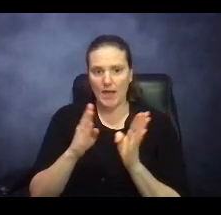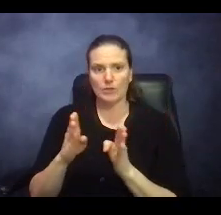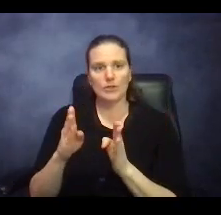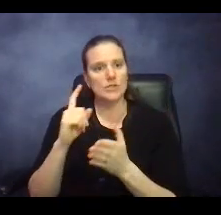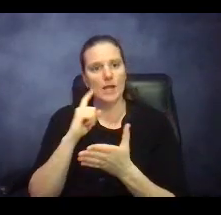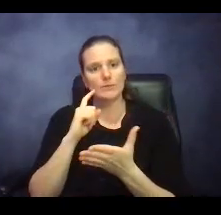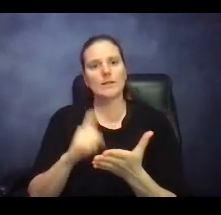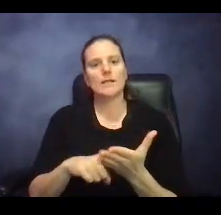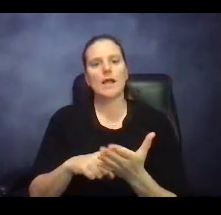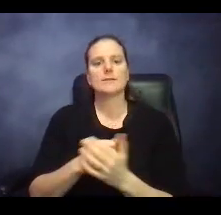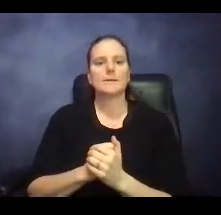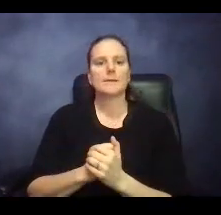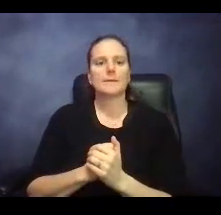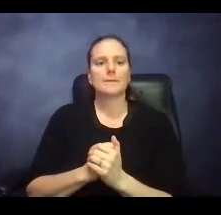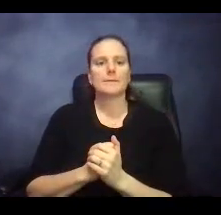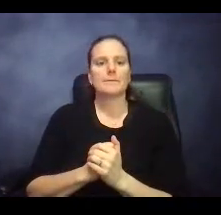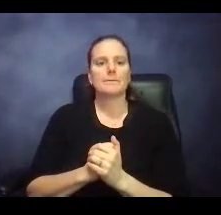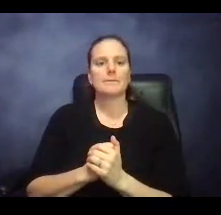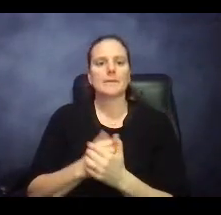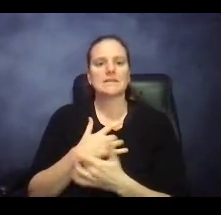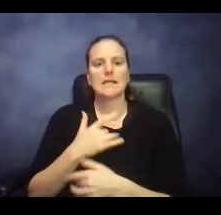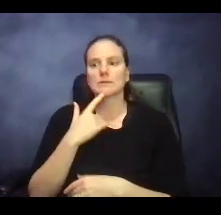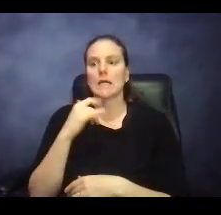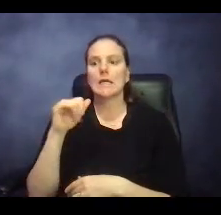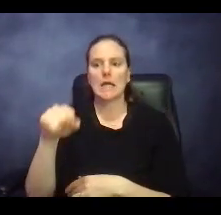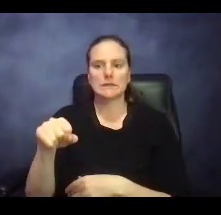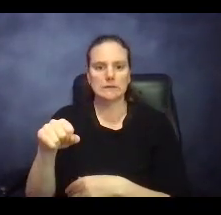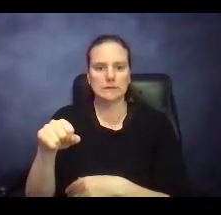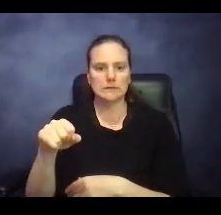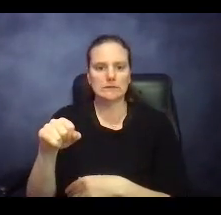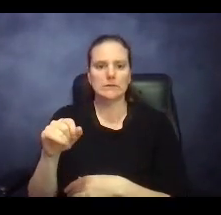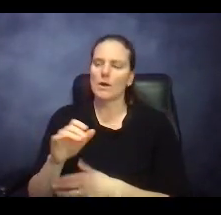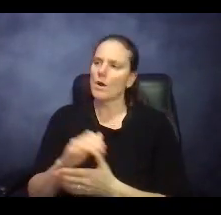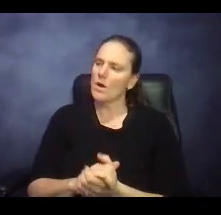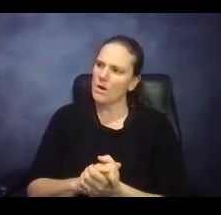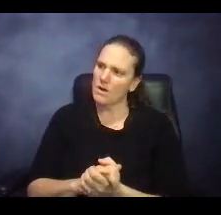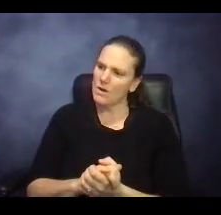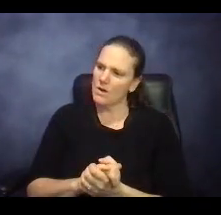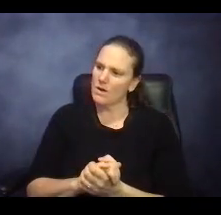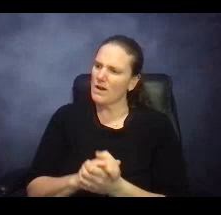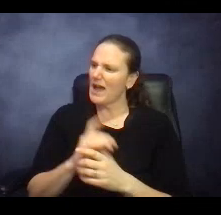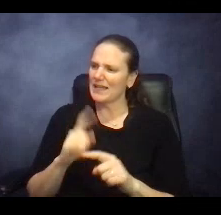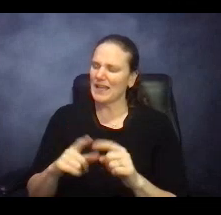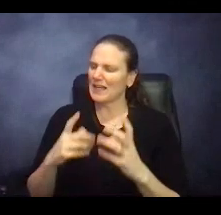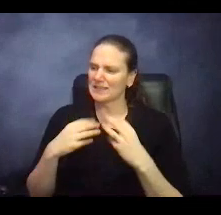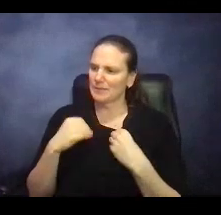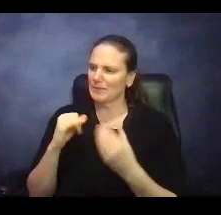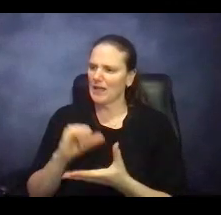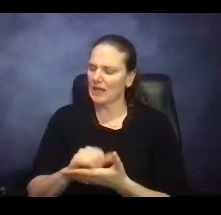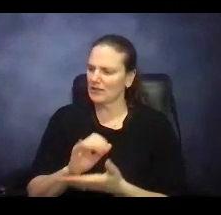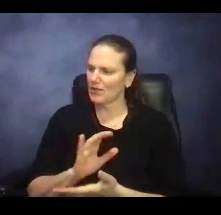But we just tend to say yes sometimes when we maybe should just say, you know, I can't, I can't take that on. Or we just kind of, we get into